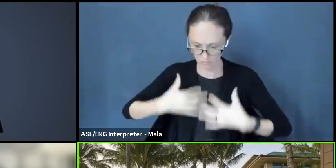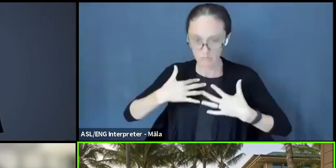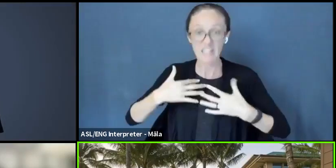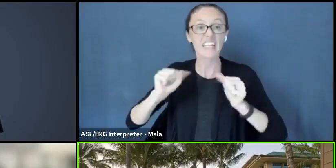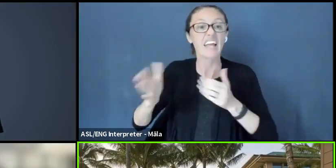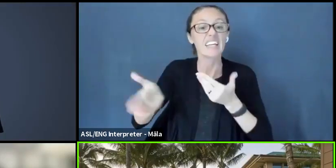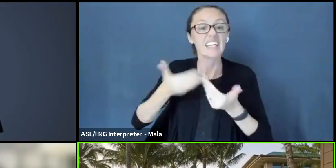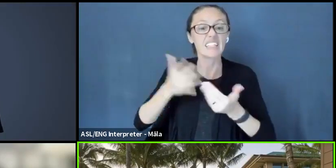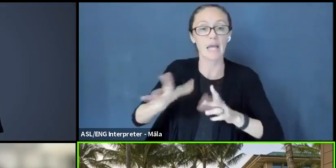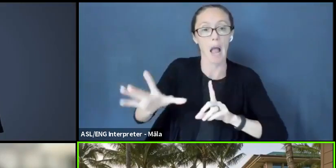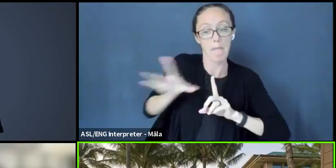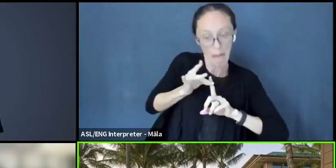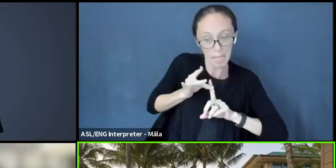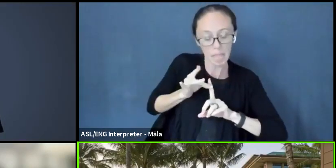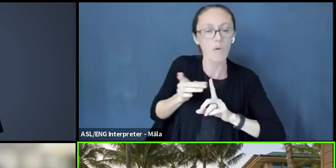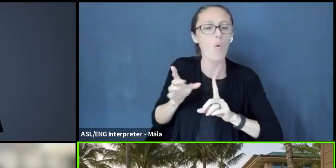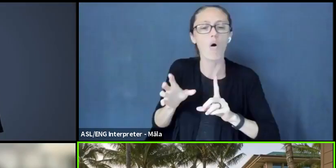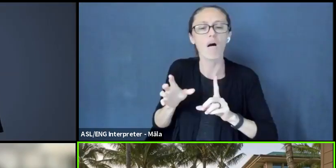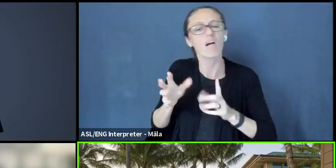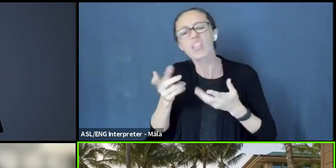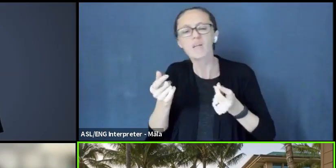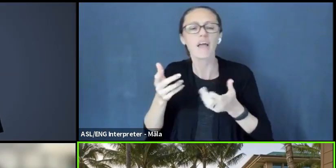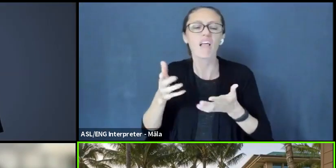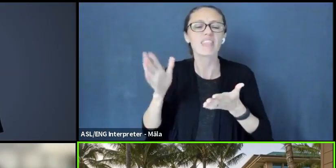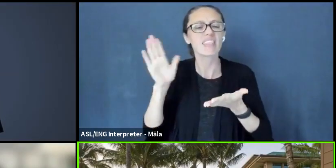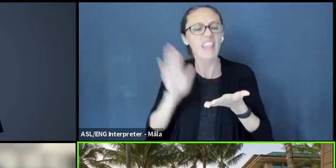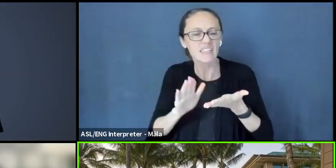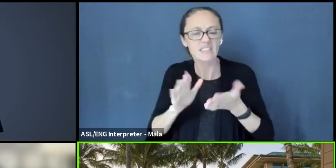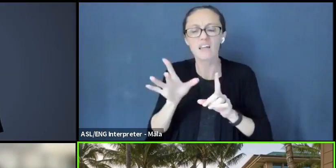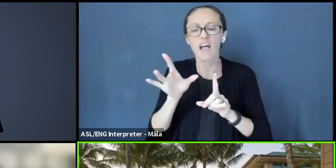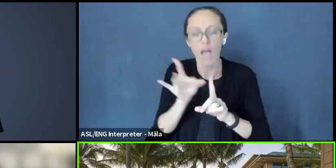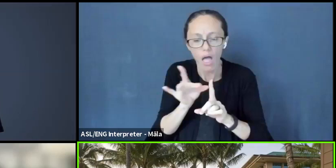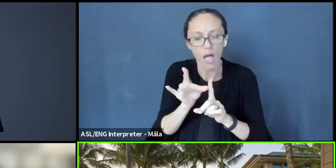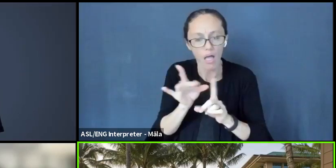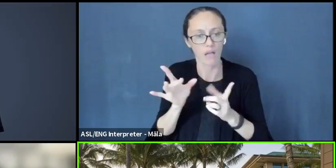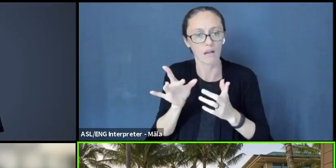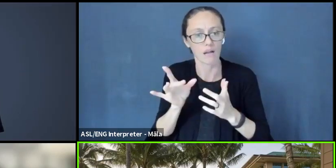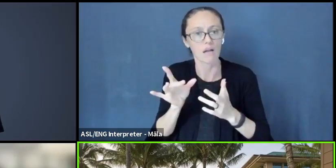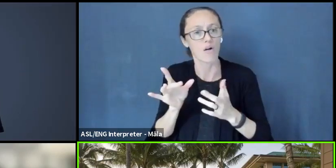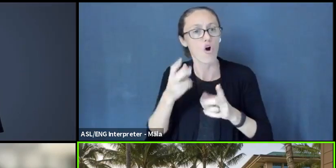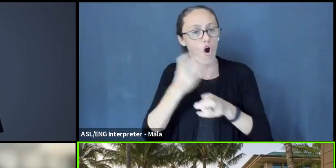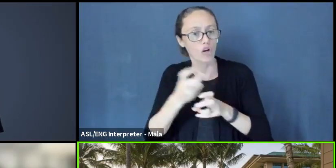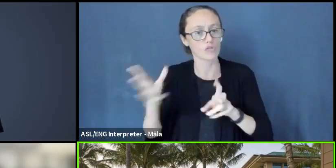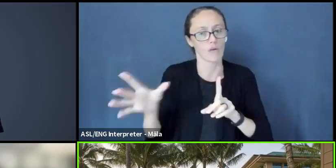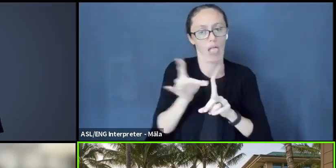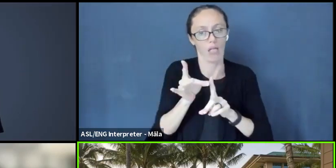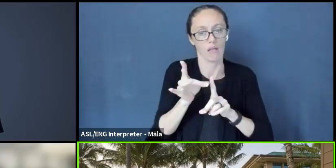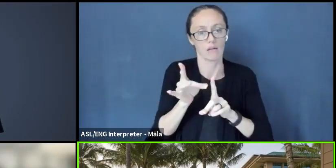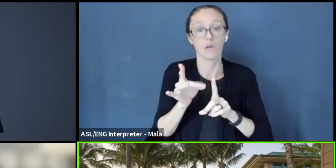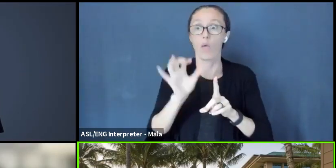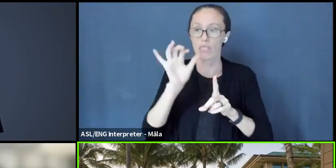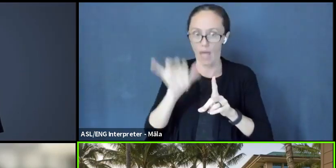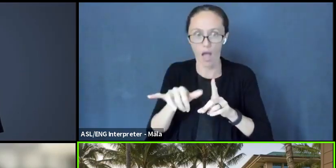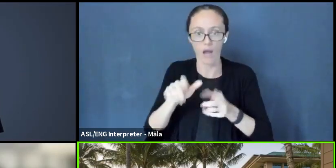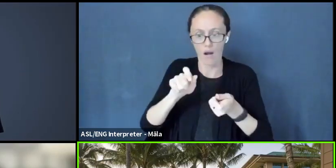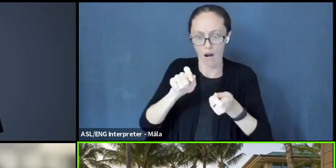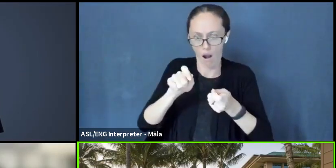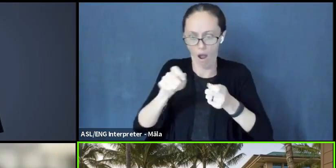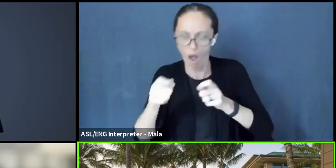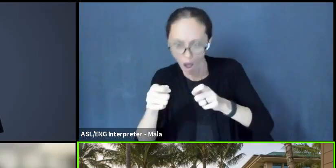So depending on the mutation, then that is what makes some those variants much more easily